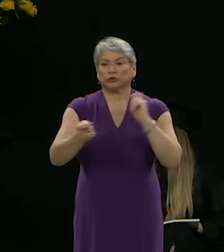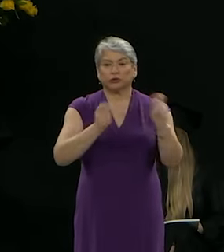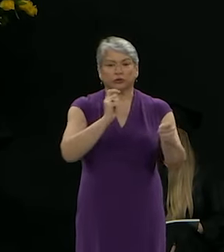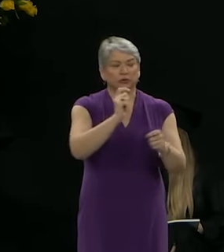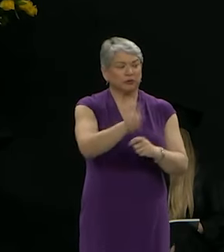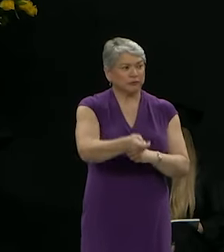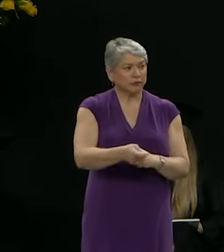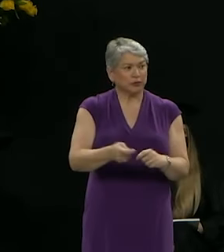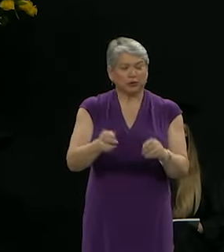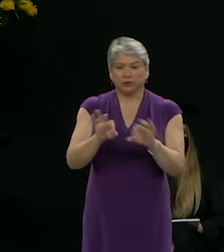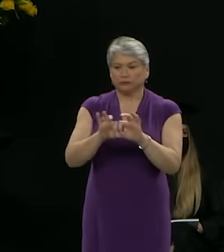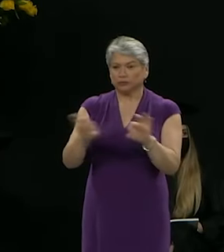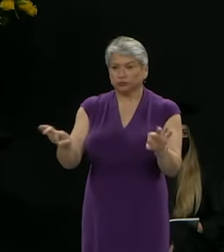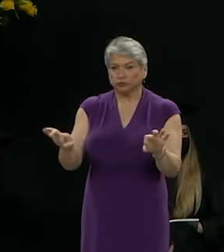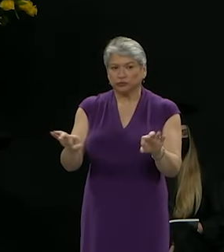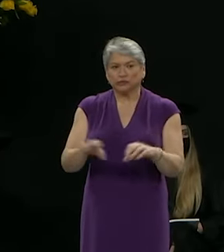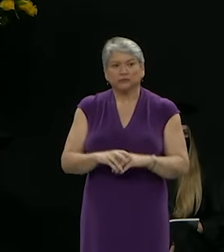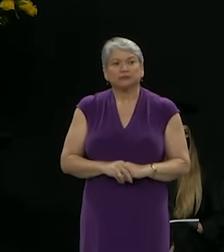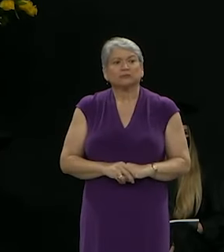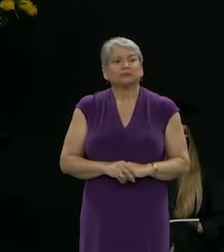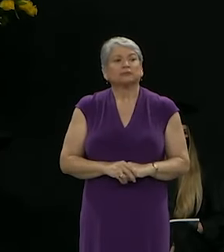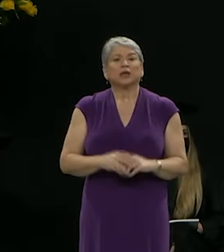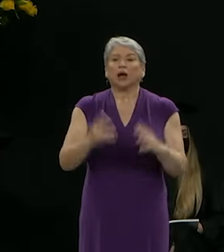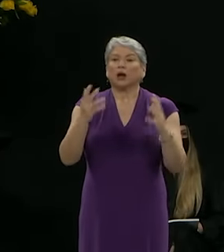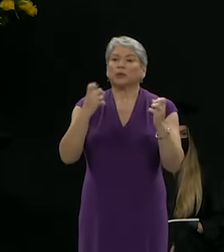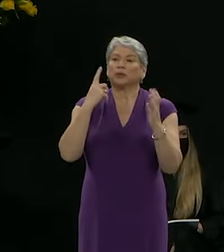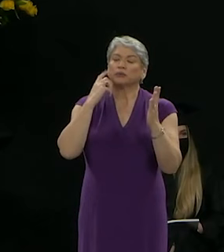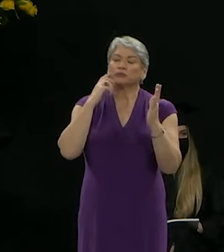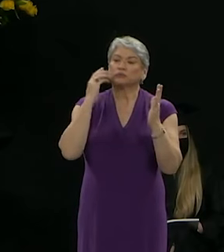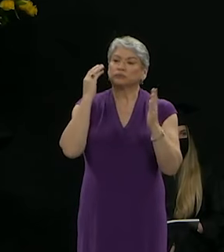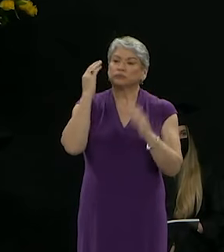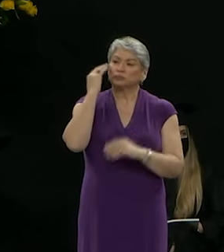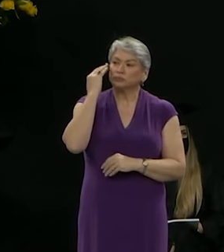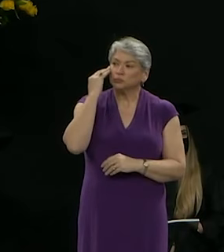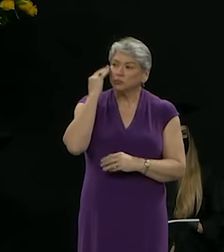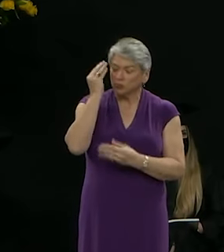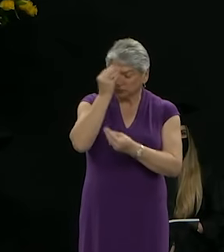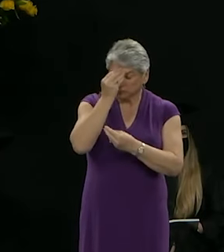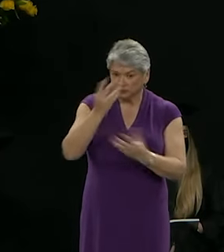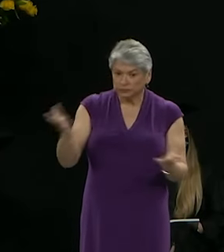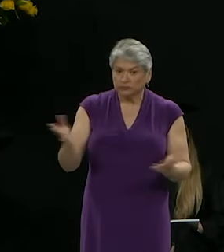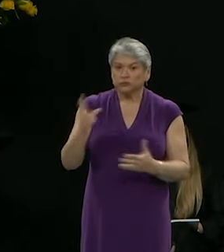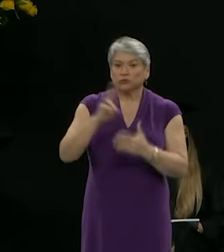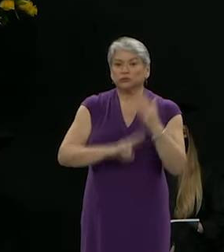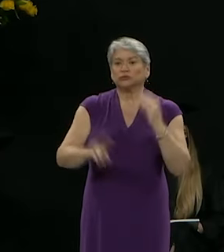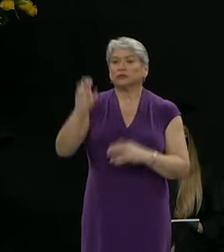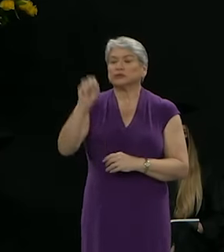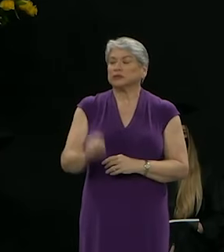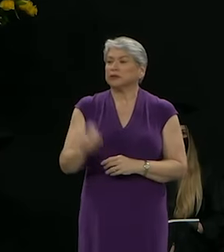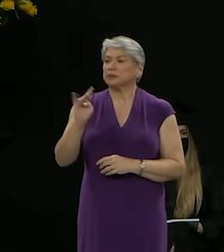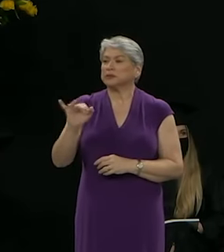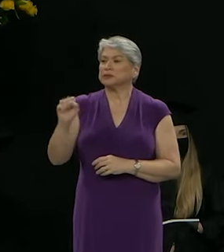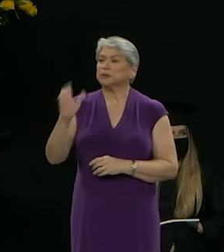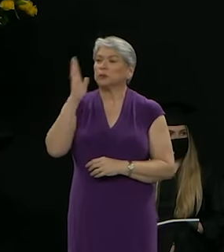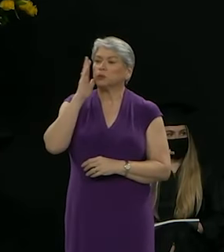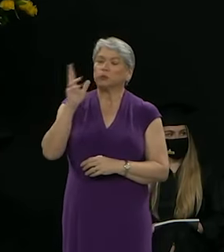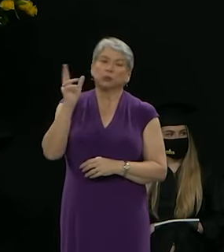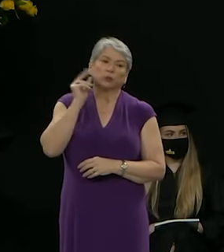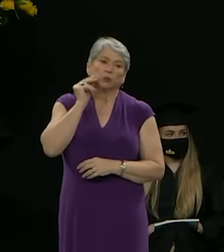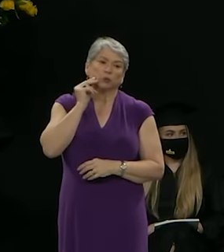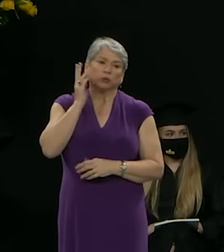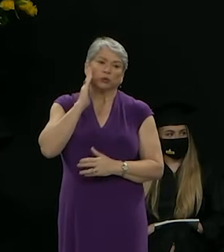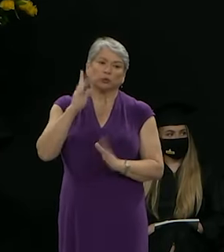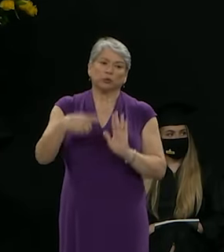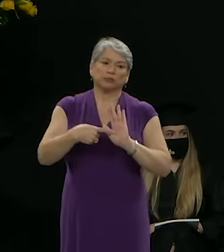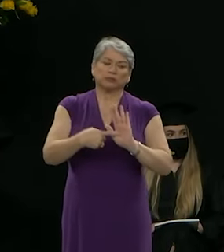I would like to acknowledge that The University of Southern Mississippi will soon honor Mr. Lawrence W. Warren,